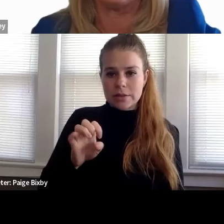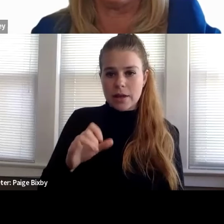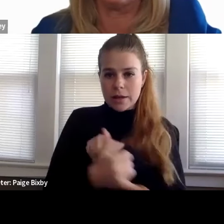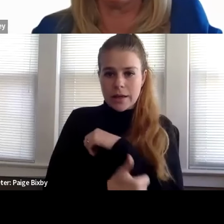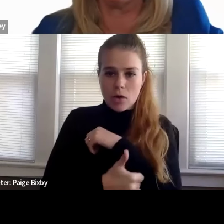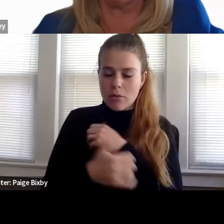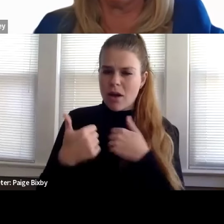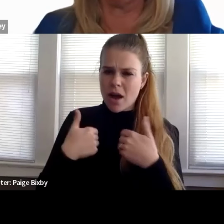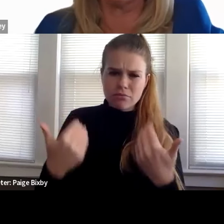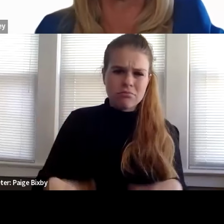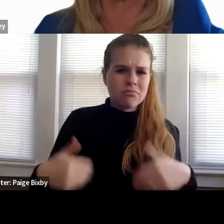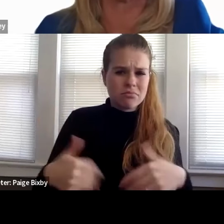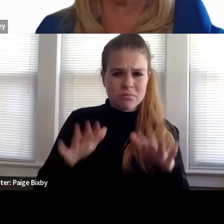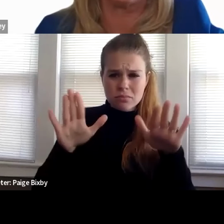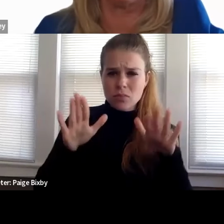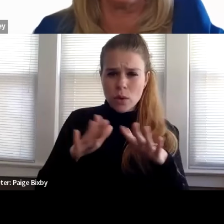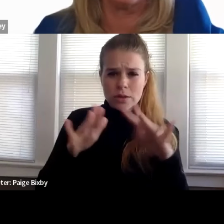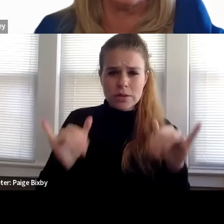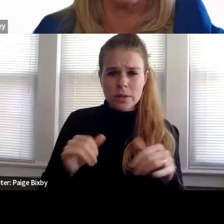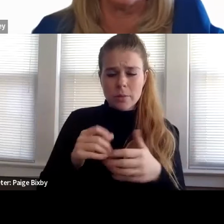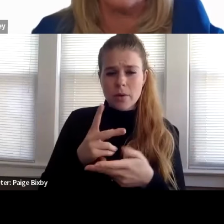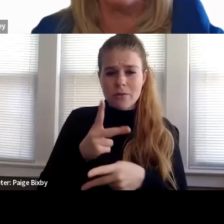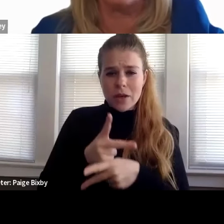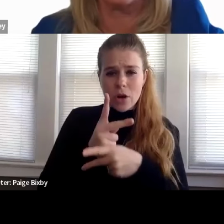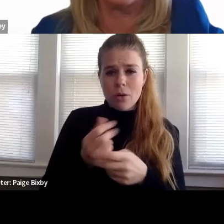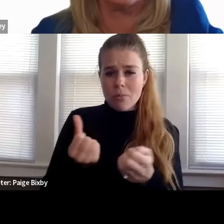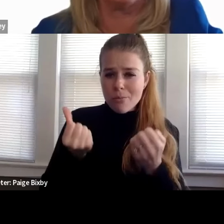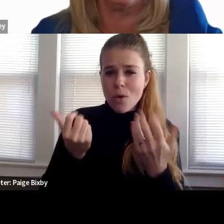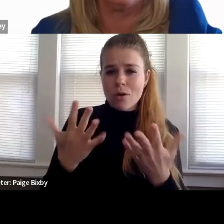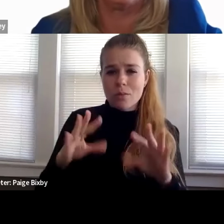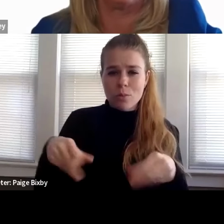that multiple providers and levels of care in our system.